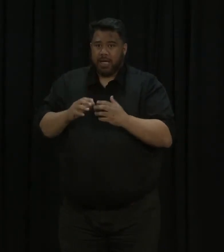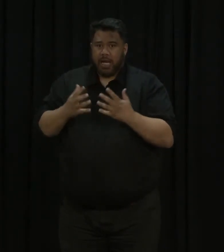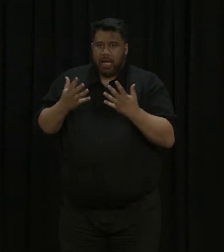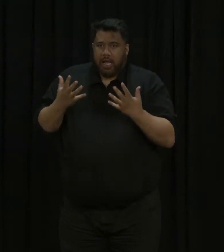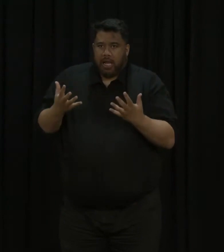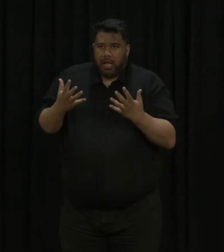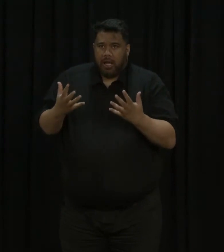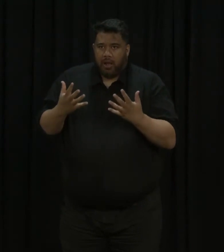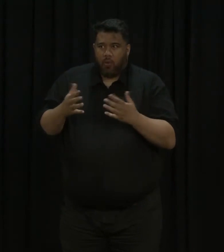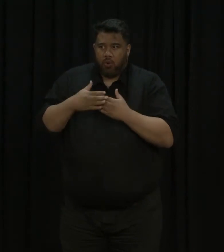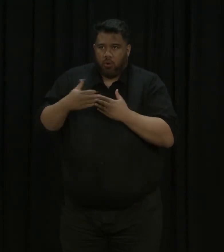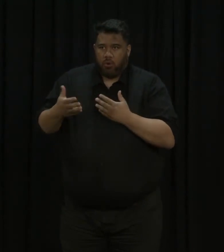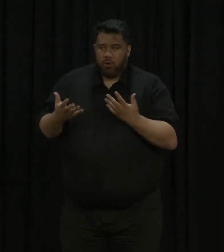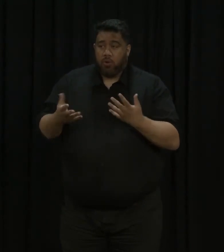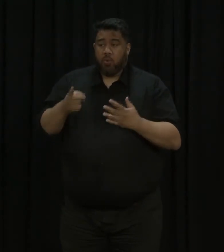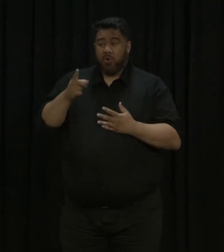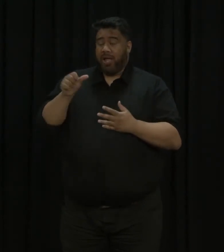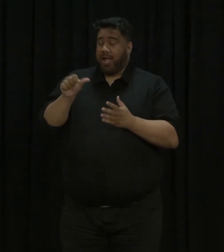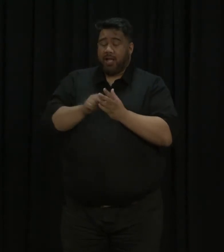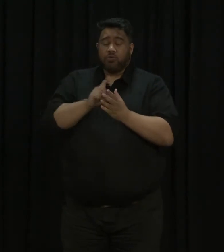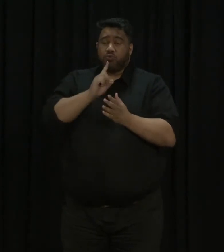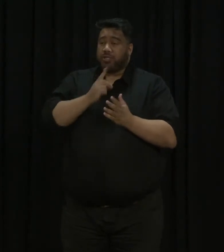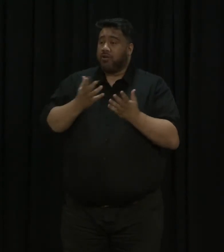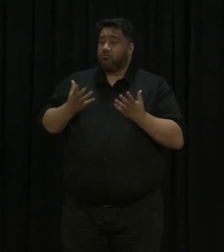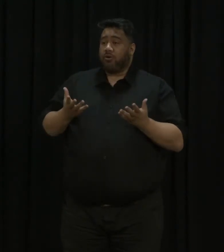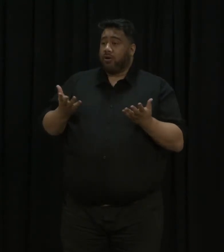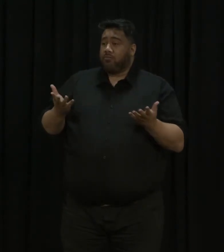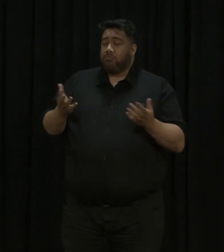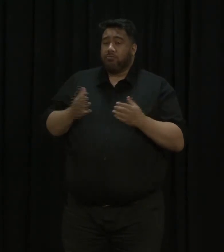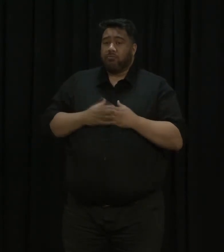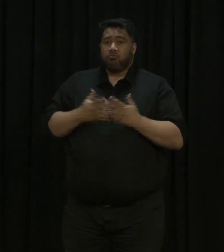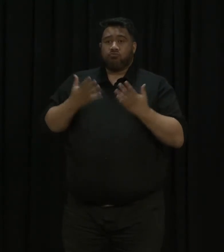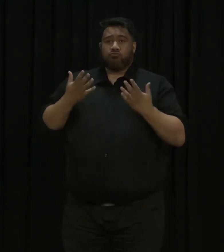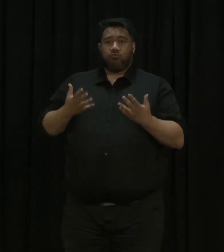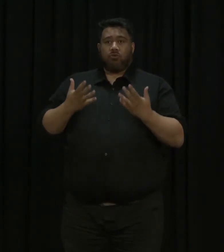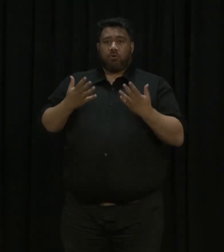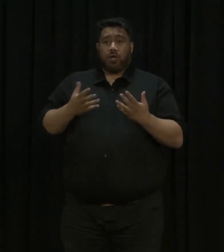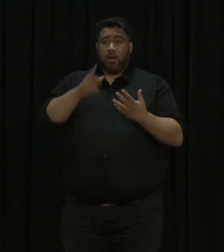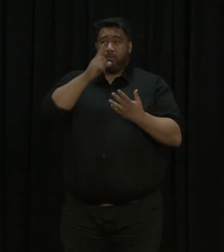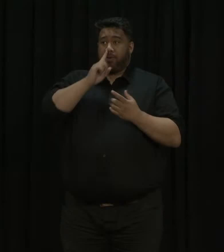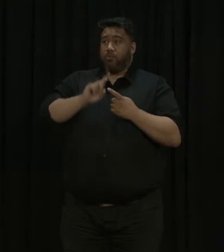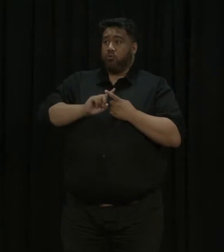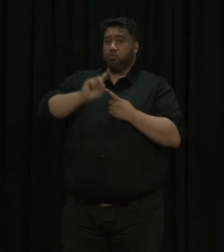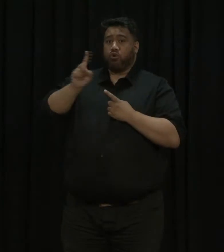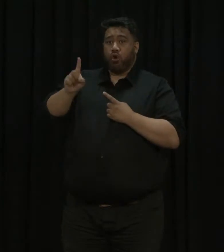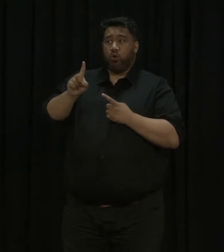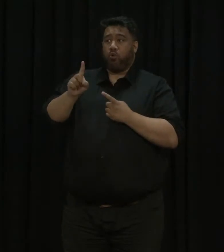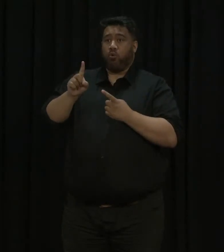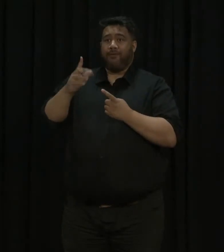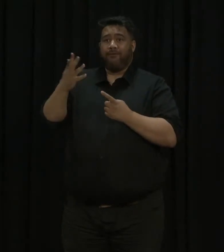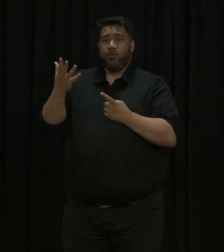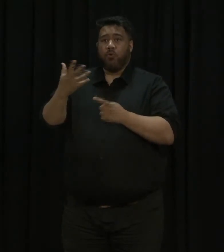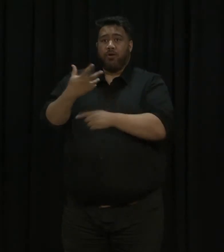significantly below or nowhere